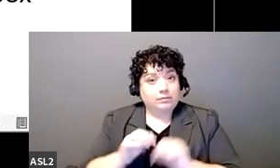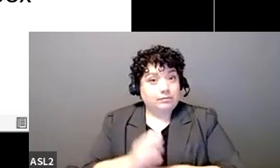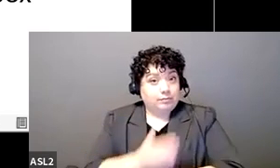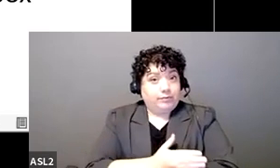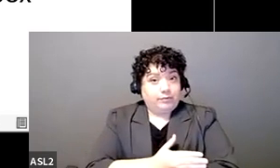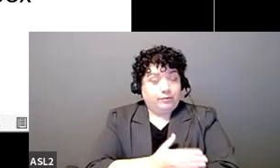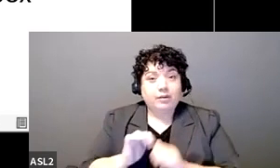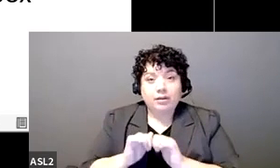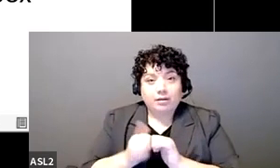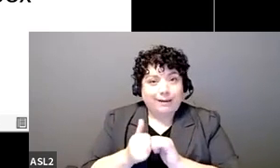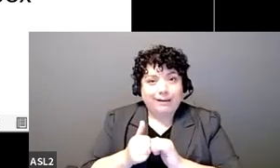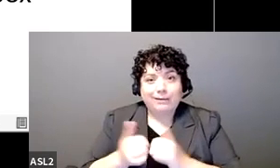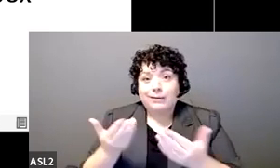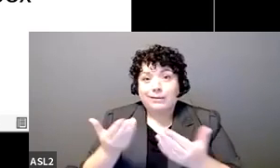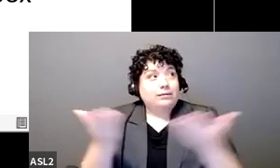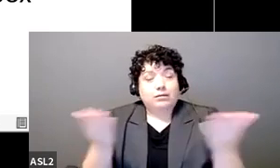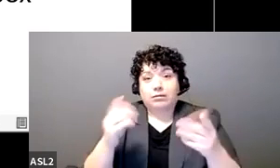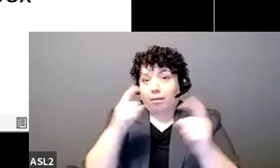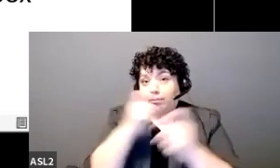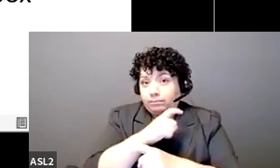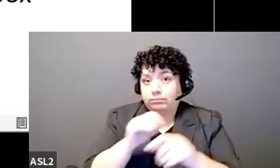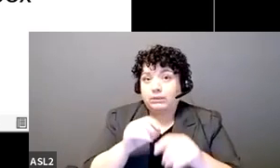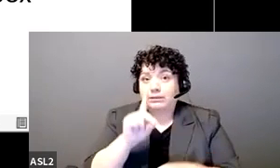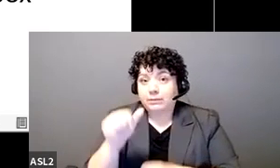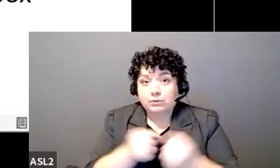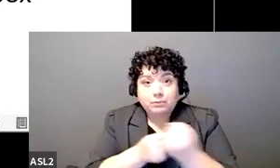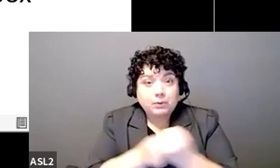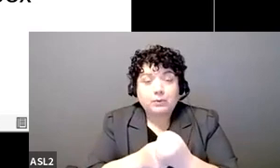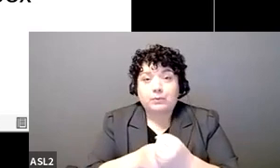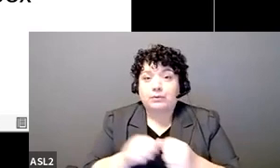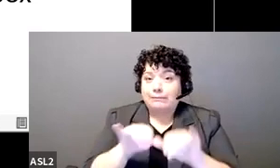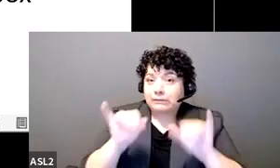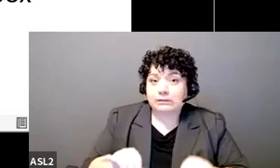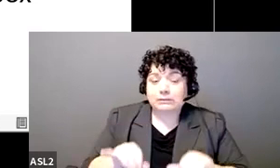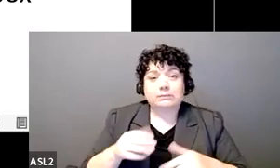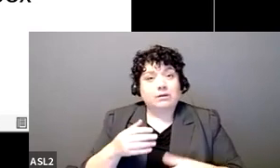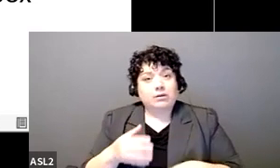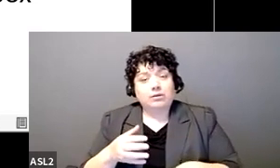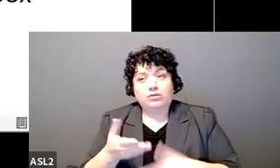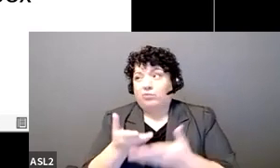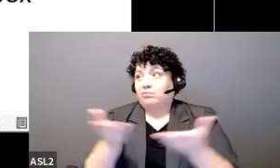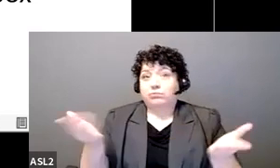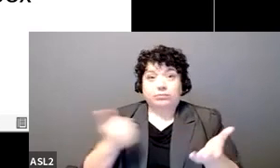this complex web of disability supports that we have in Canada so that Canadians with disabilities